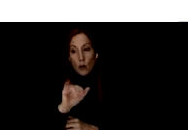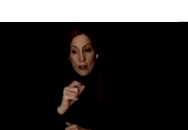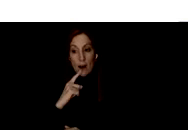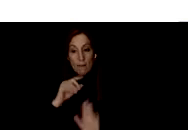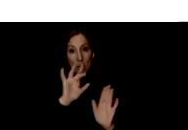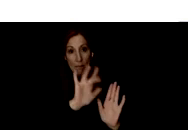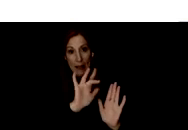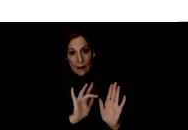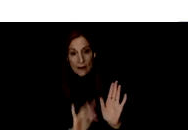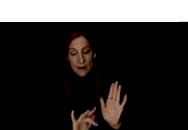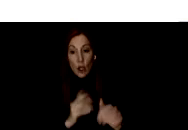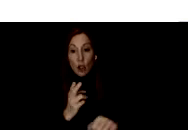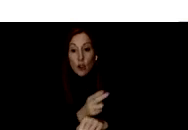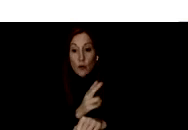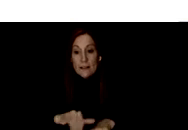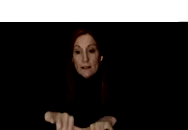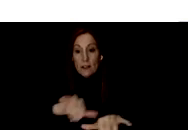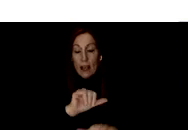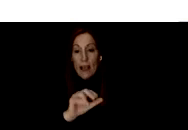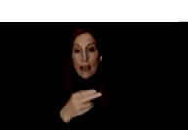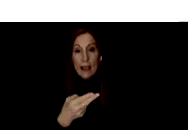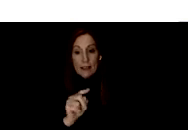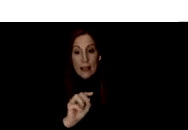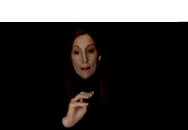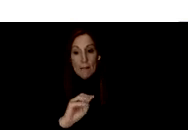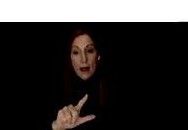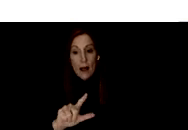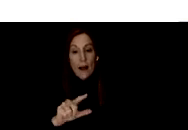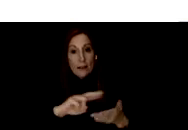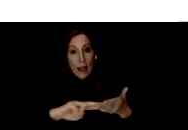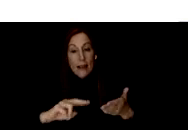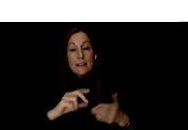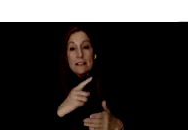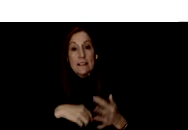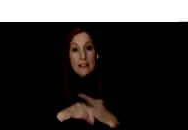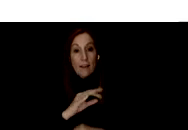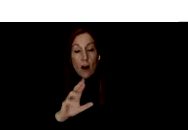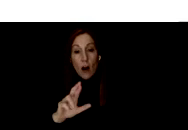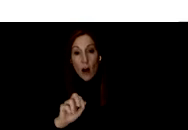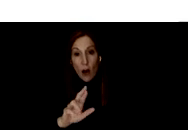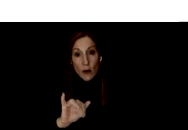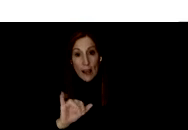Use the standard HTML label tag instead of ARIA label or ARIA labeled by when possible.